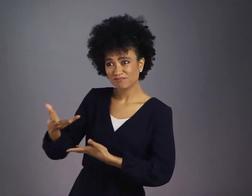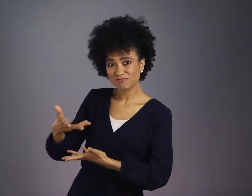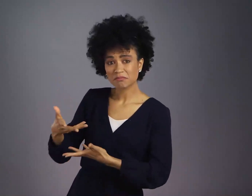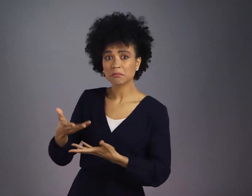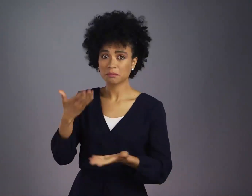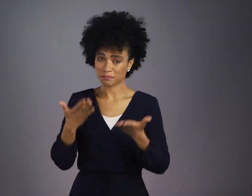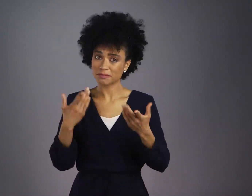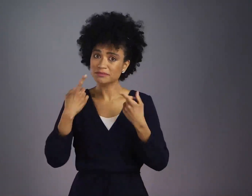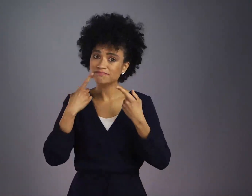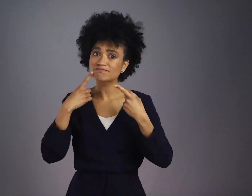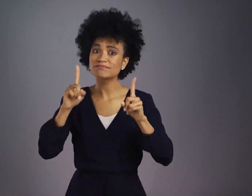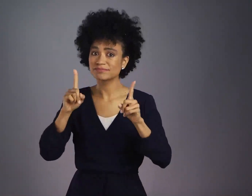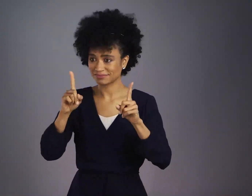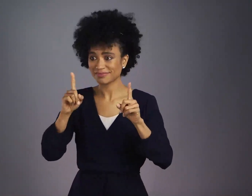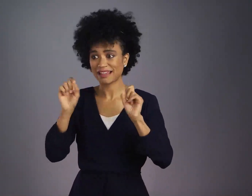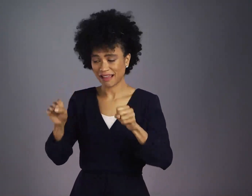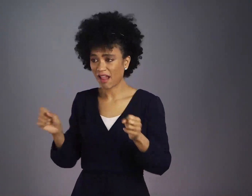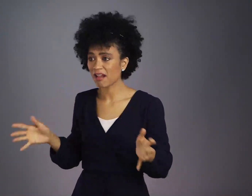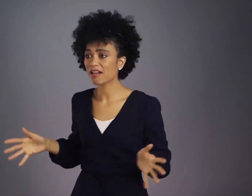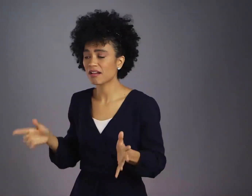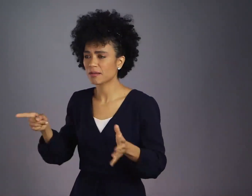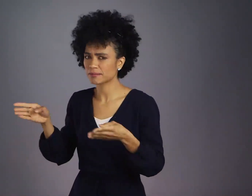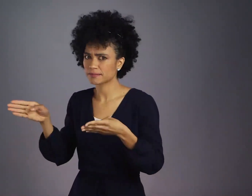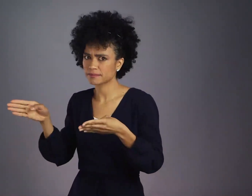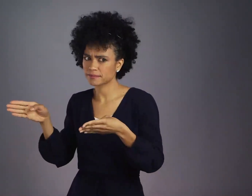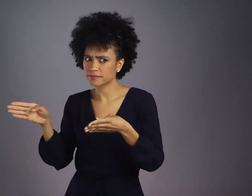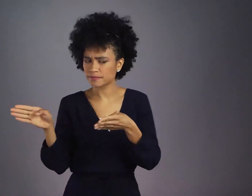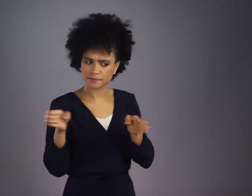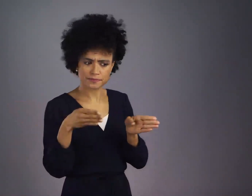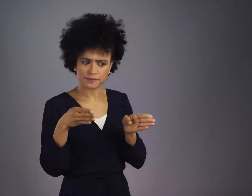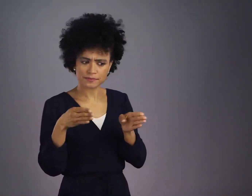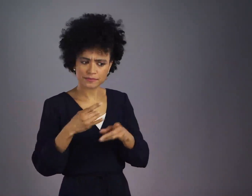Thus, you may succeed in interesting him in alcoholism.